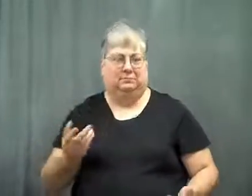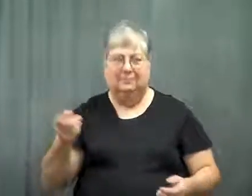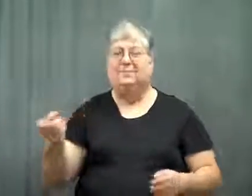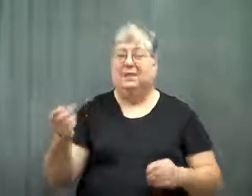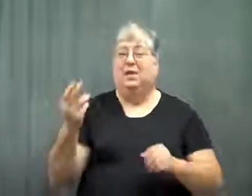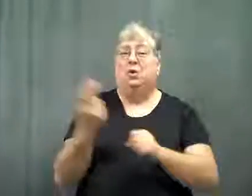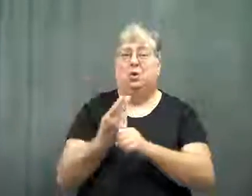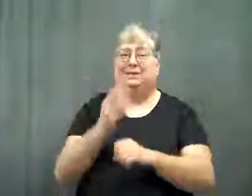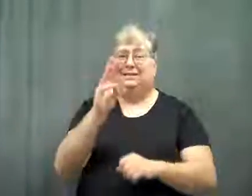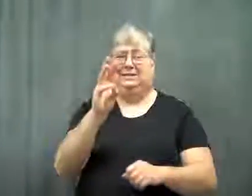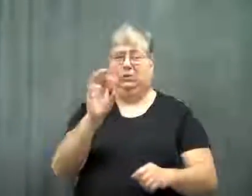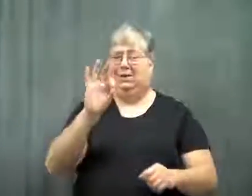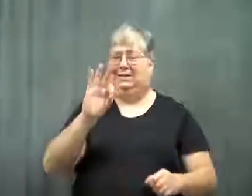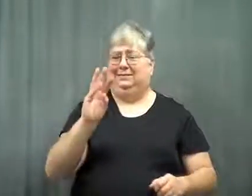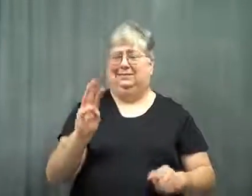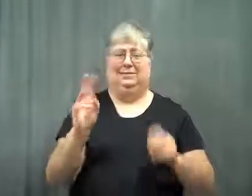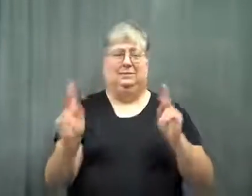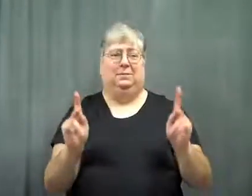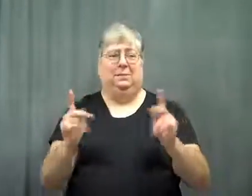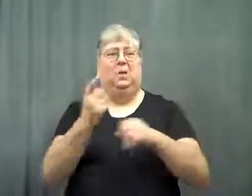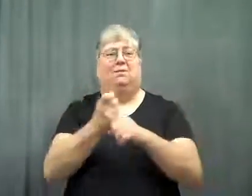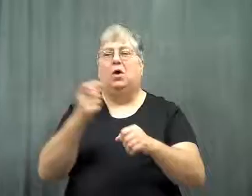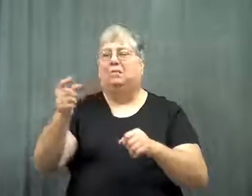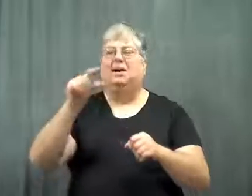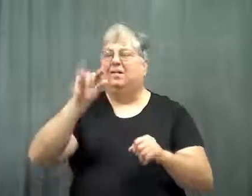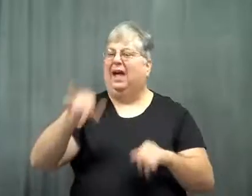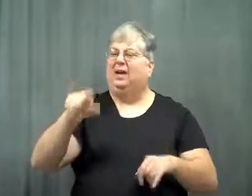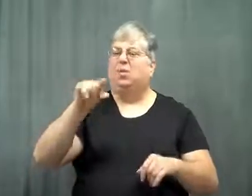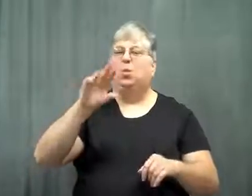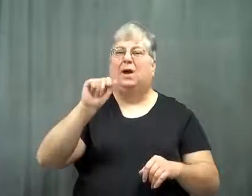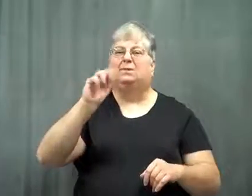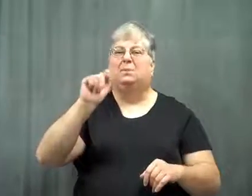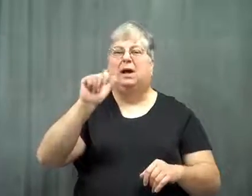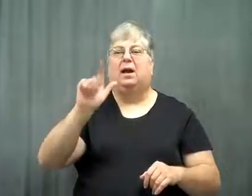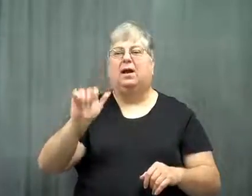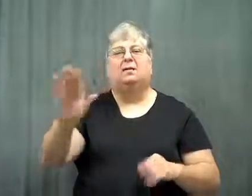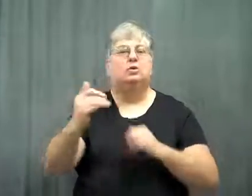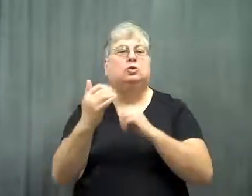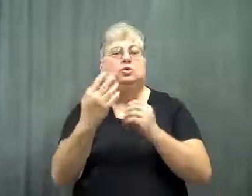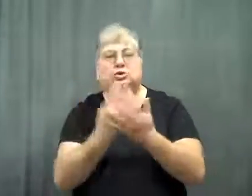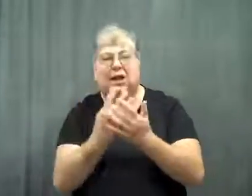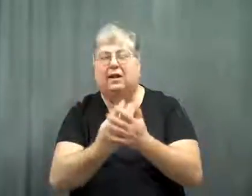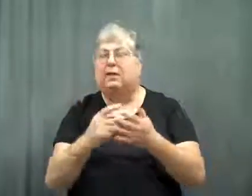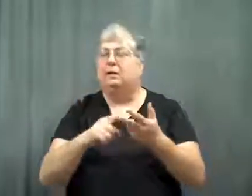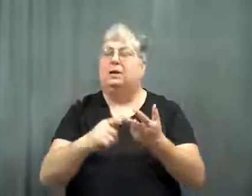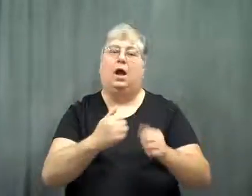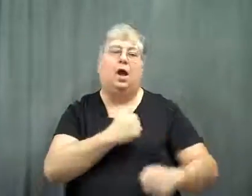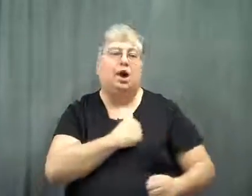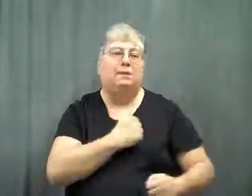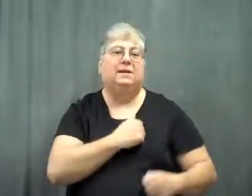They used 696 people from Guatemalan jails, the military,